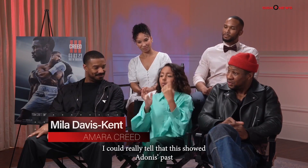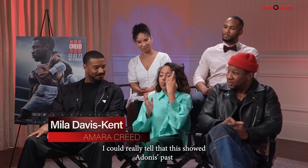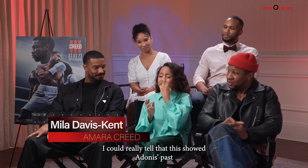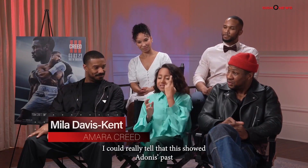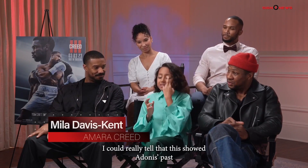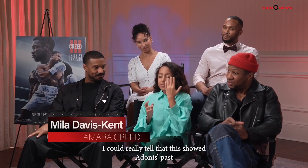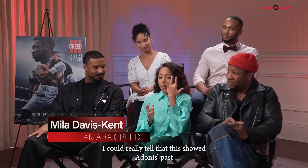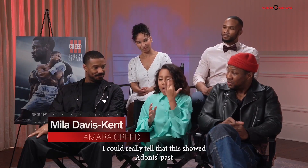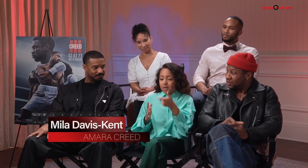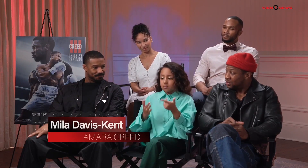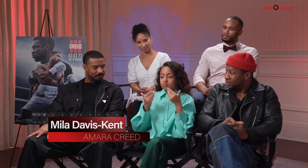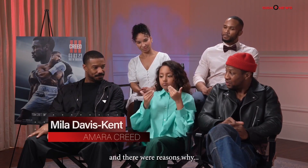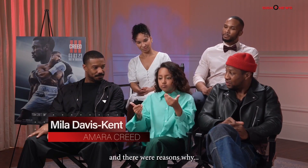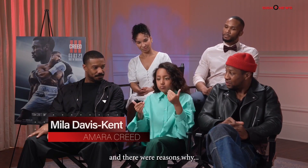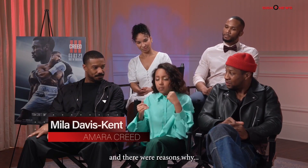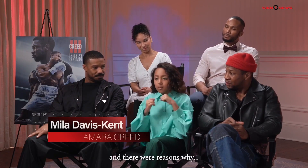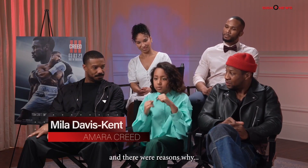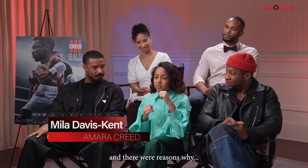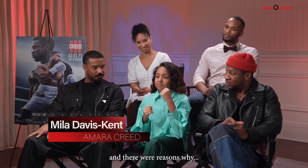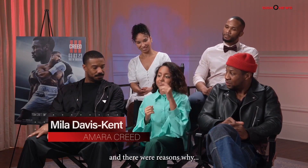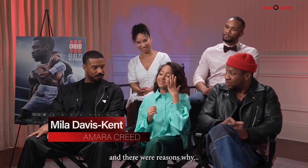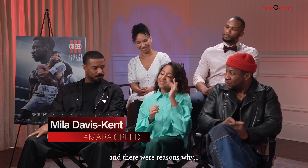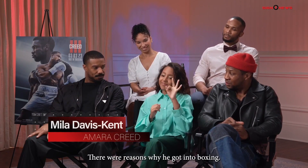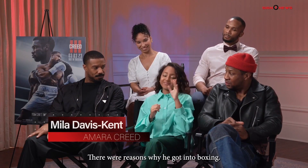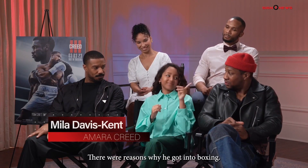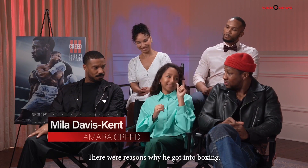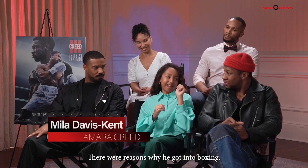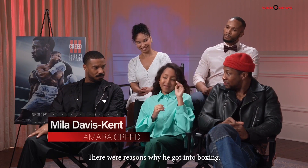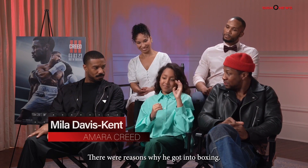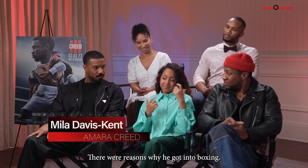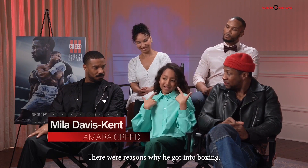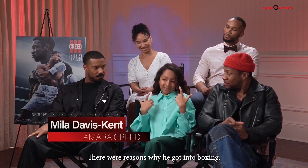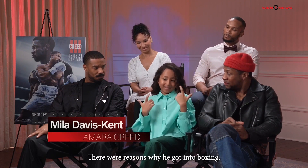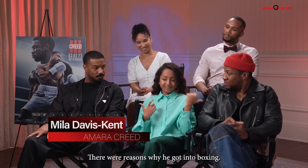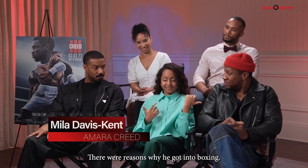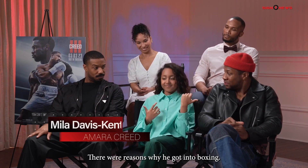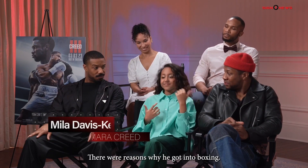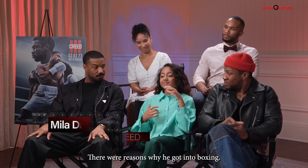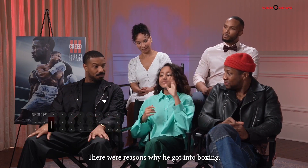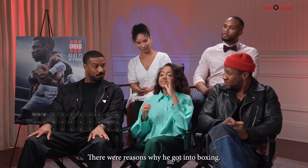a very brave and honest child helped them find a wanted fugitive Whitley County Sheriff's